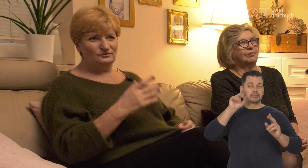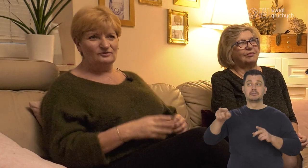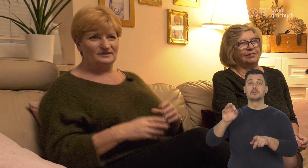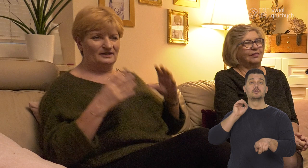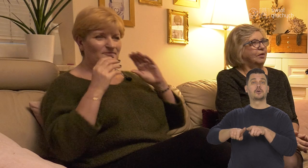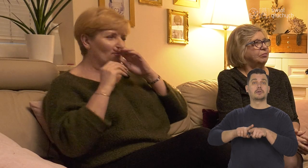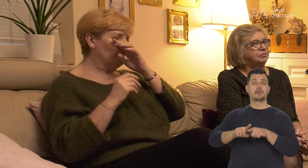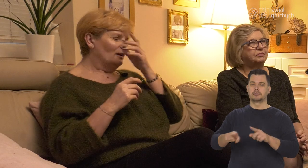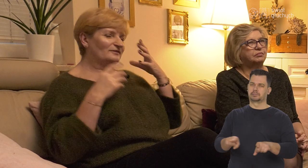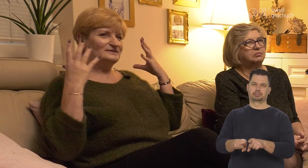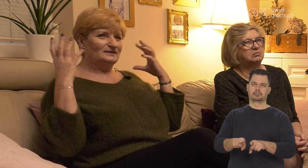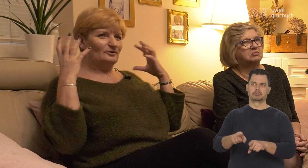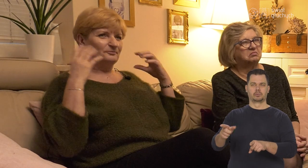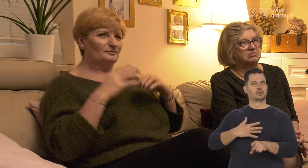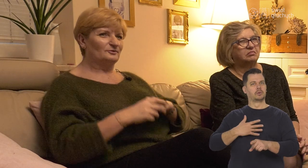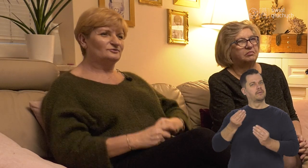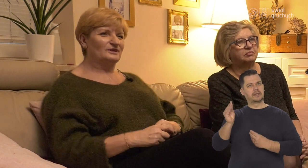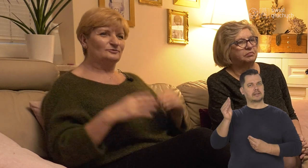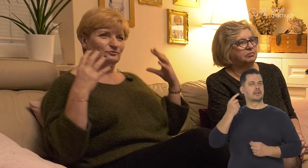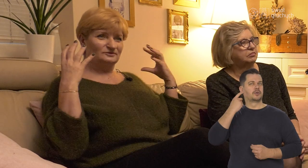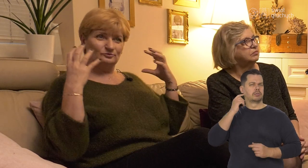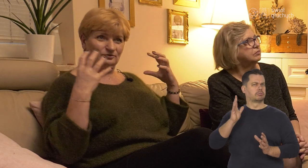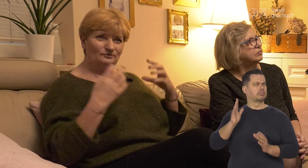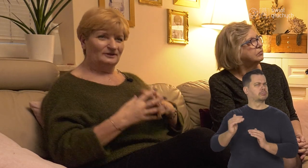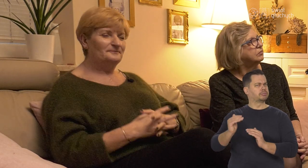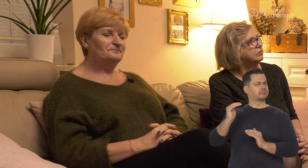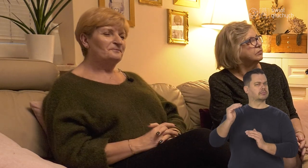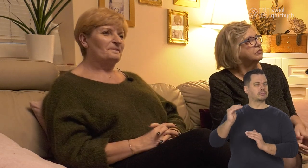The same way and my sister had that. More of that percentage of hearing.